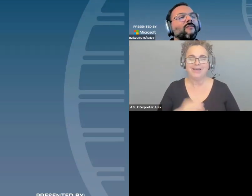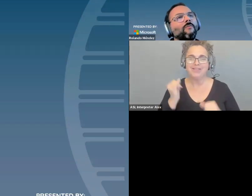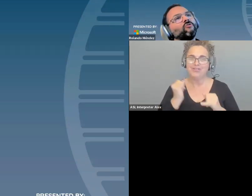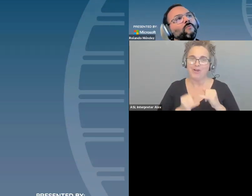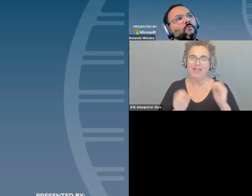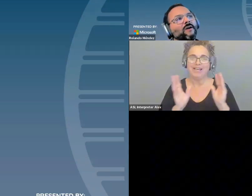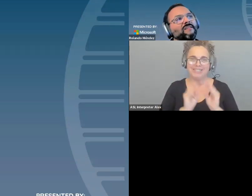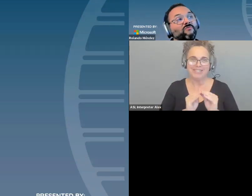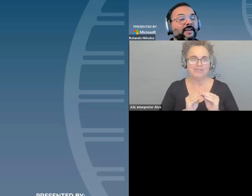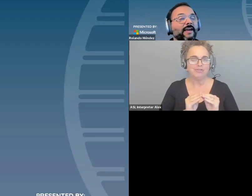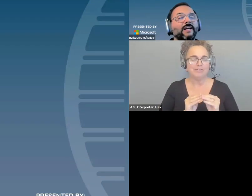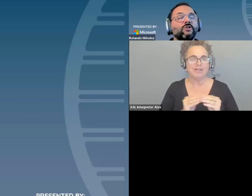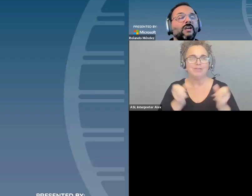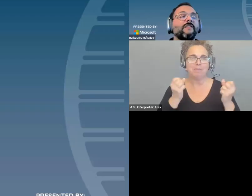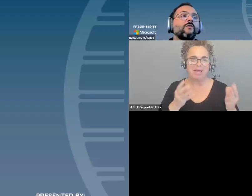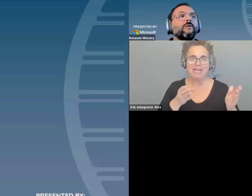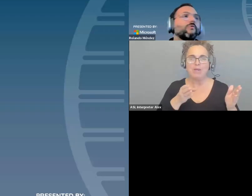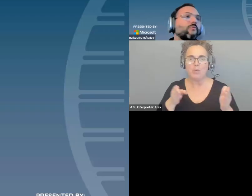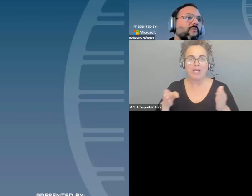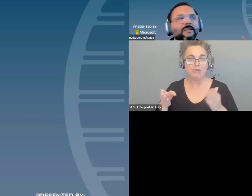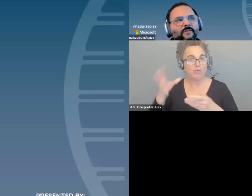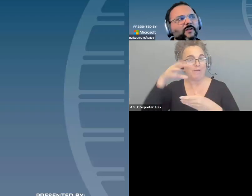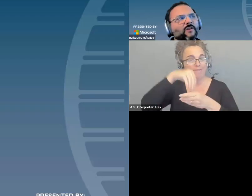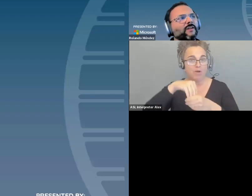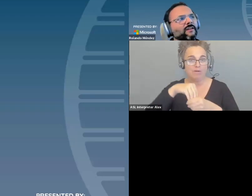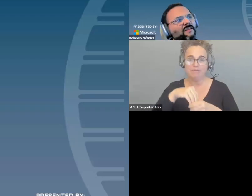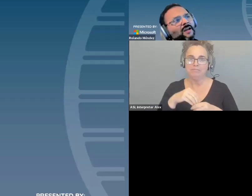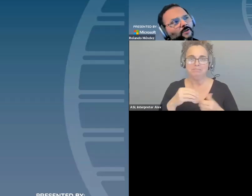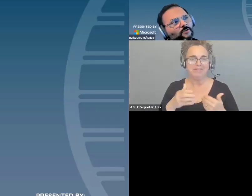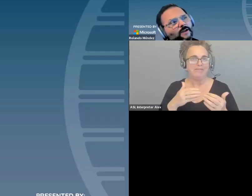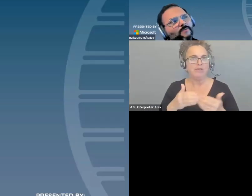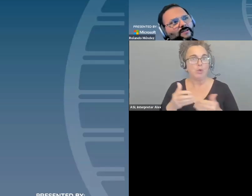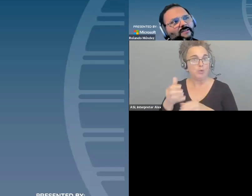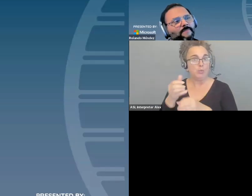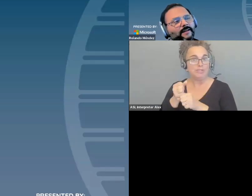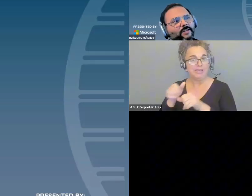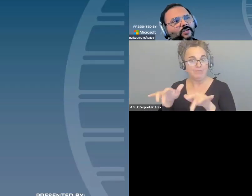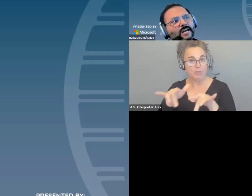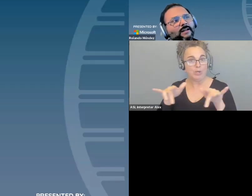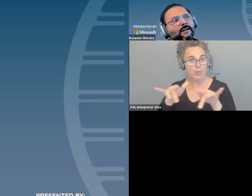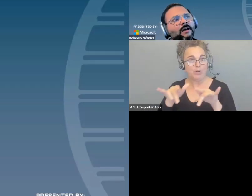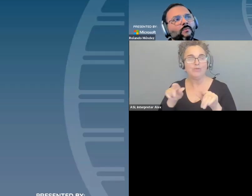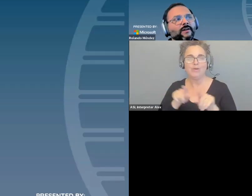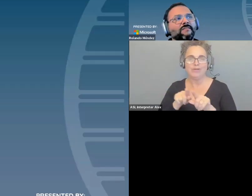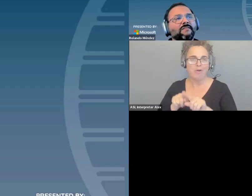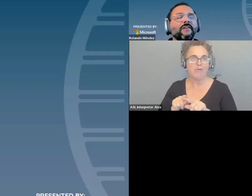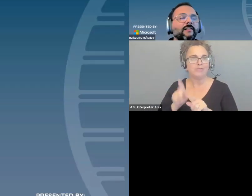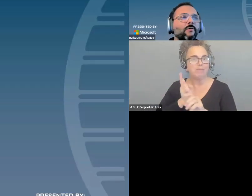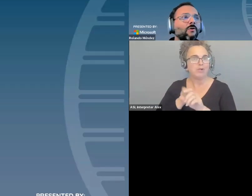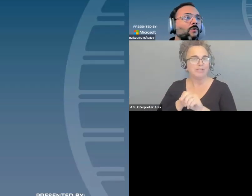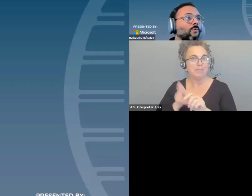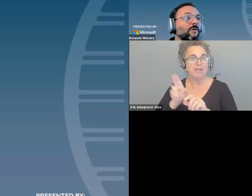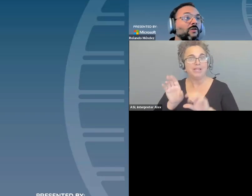there are multiple ways to engage. Even when you receive the recordings, you can participate in the chat when it's available.